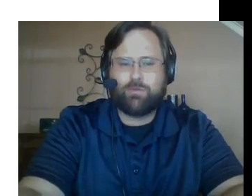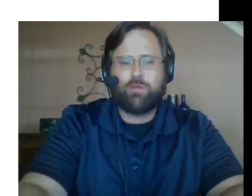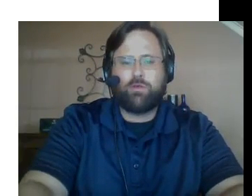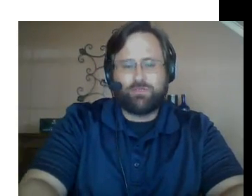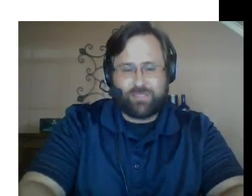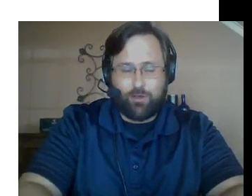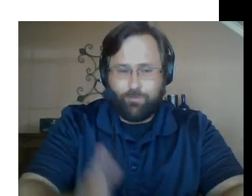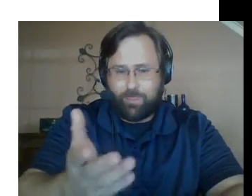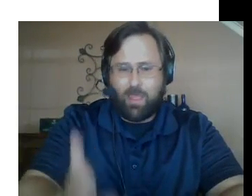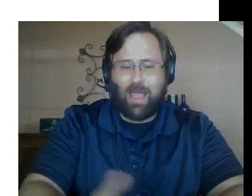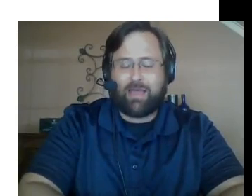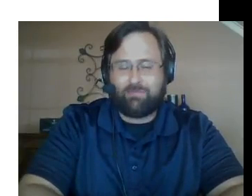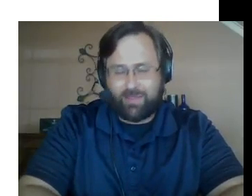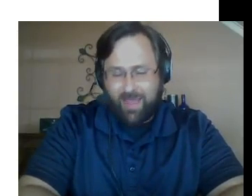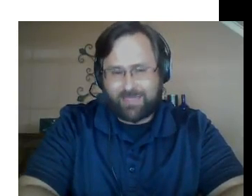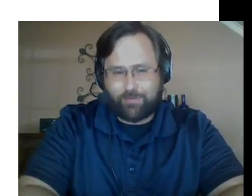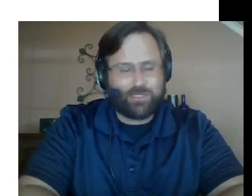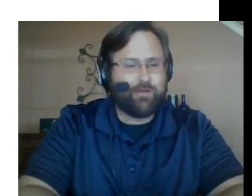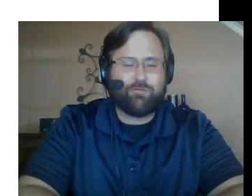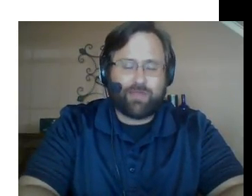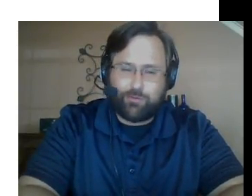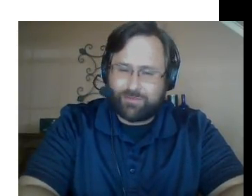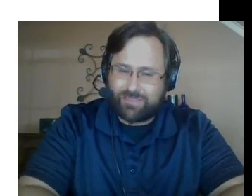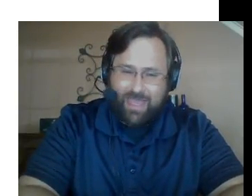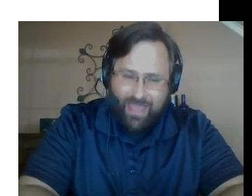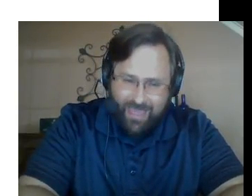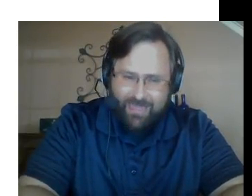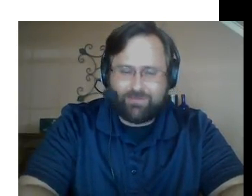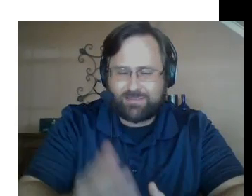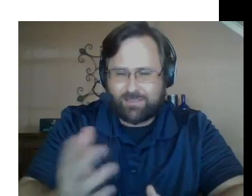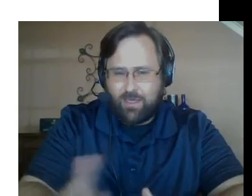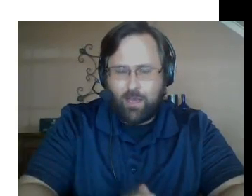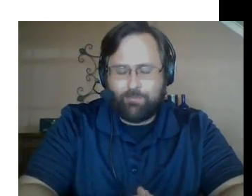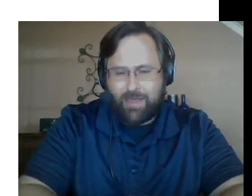so I have that last option of introducing any of these embedded